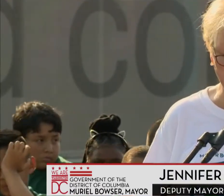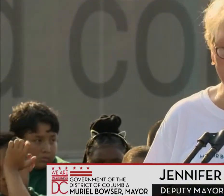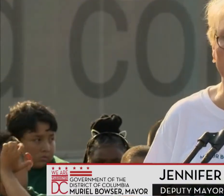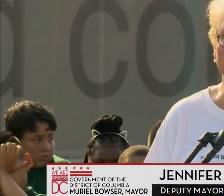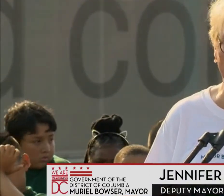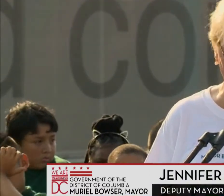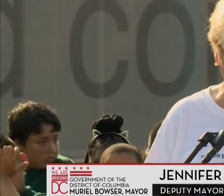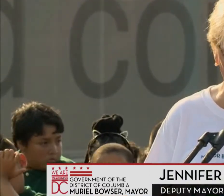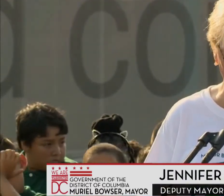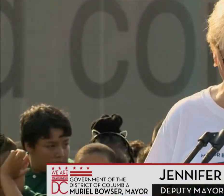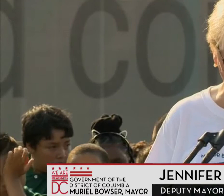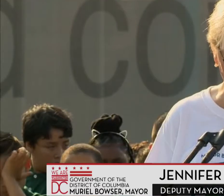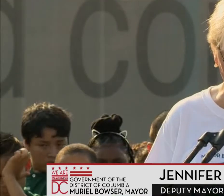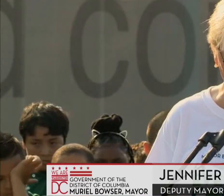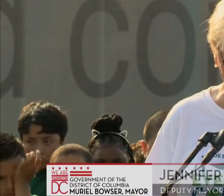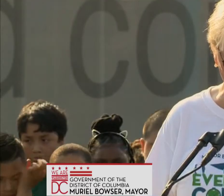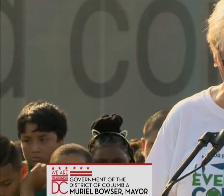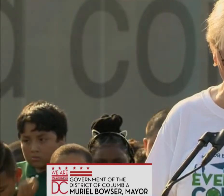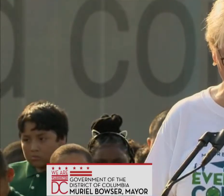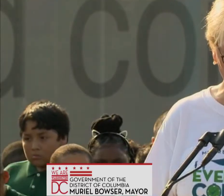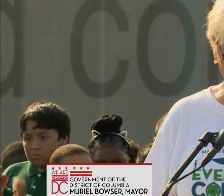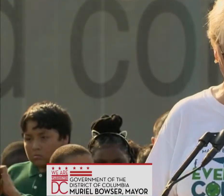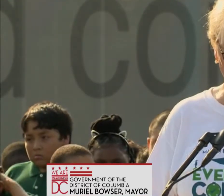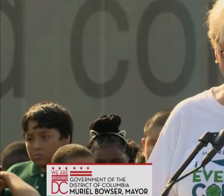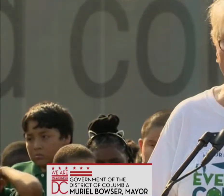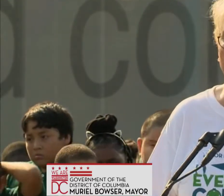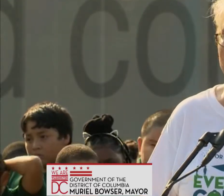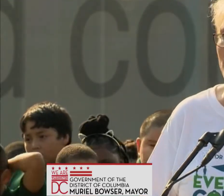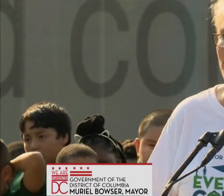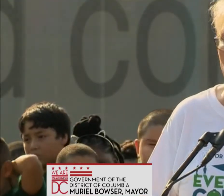infant and toddlers starting at 6 weeks old giving our youngest learners a